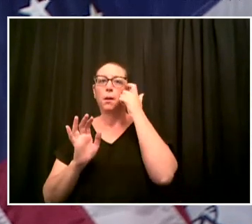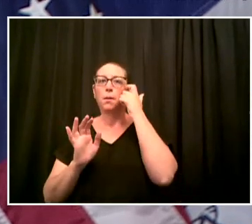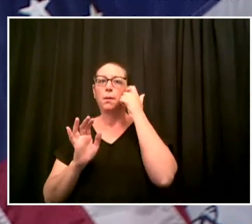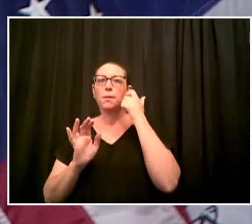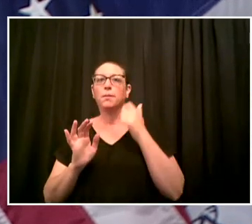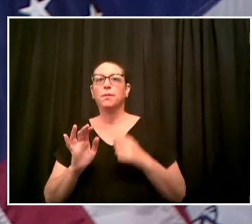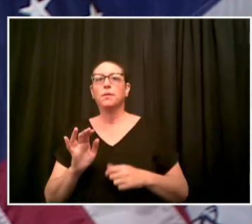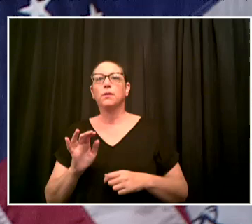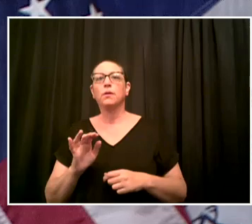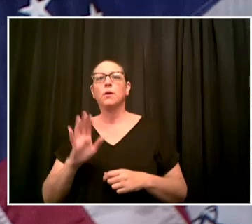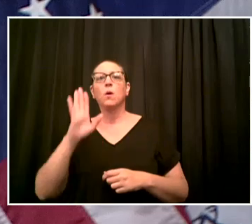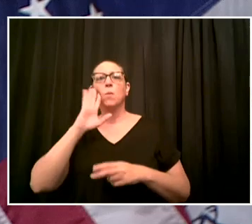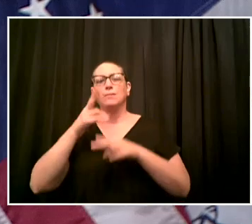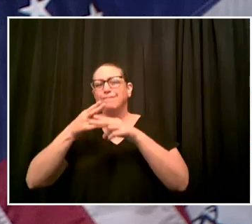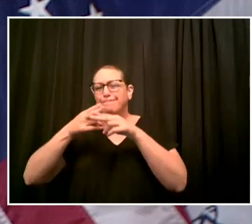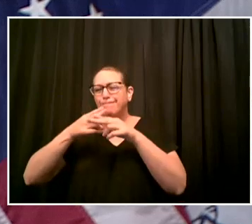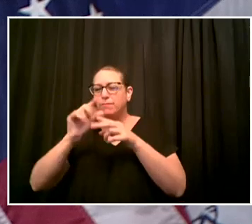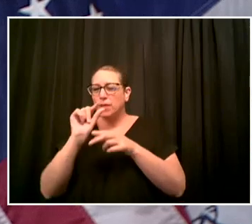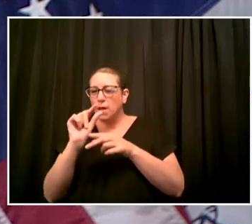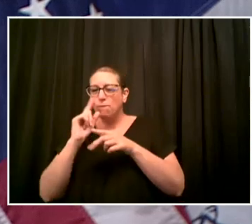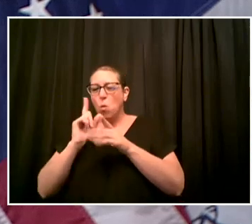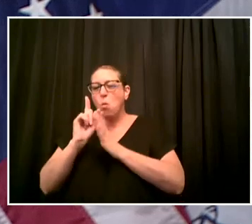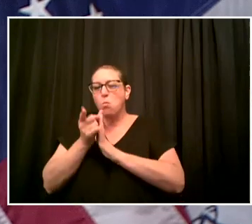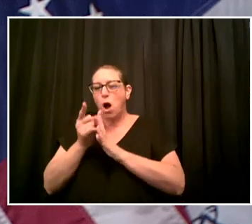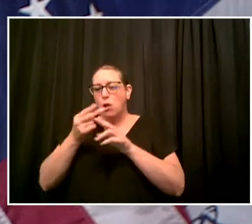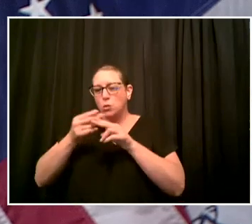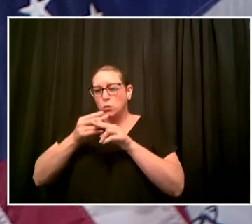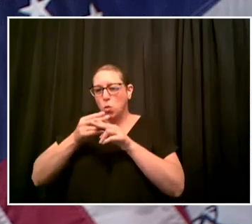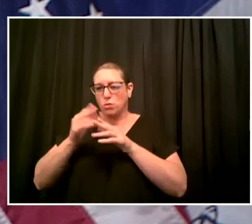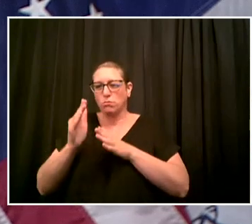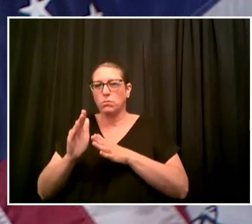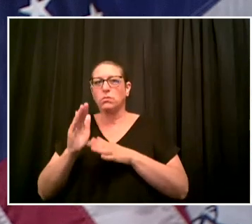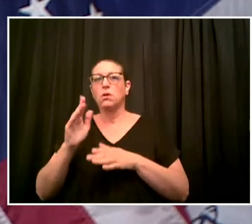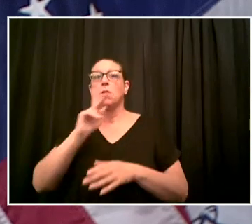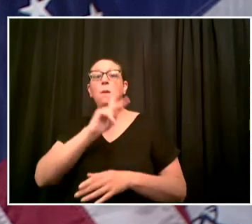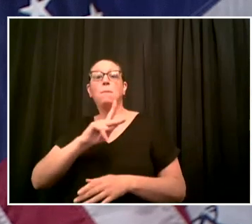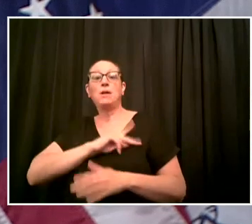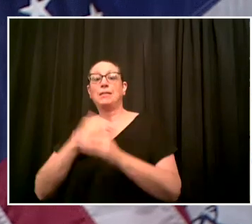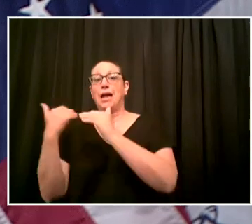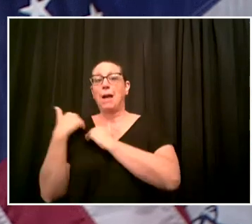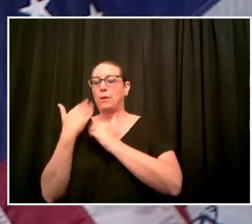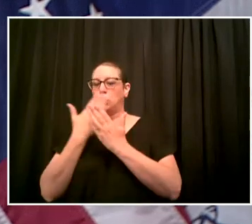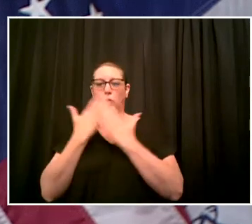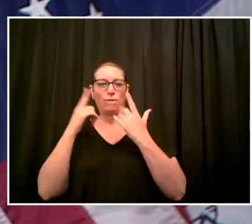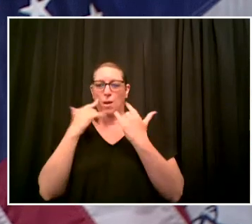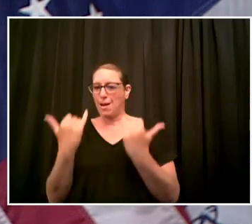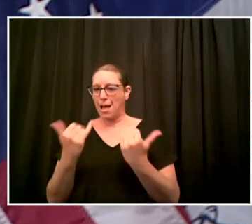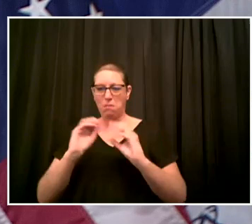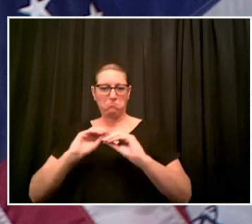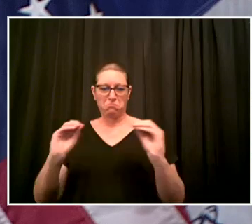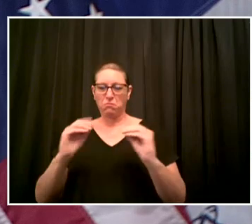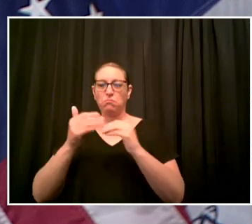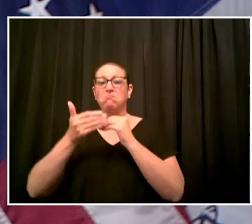PROVISIONALLY TEMPORARILY SUSPENDED. THAT PROVISION IN THERE THAT WAS TEOMPRARILY SUSPEND THAT PERSONAL